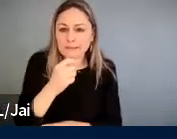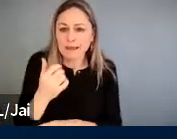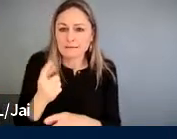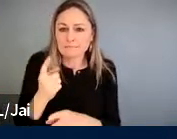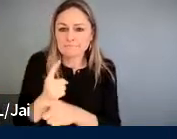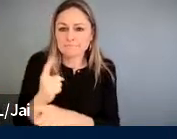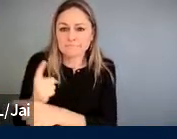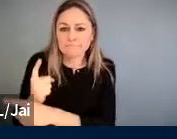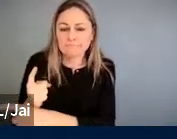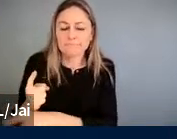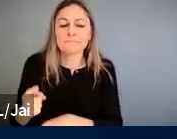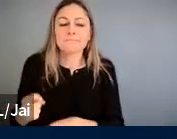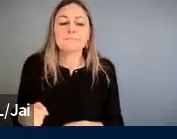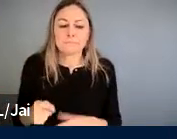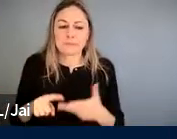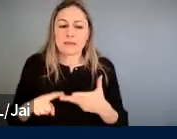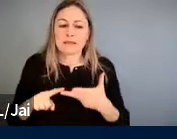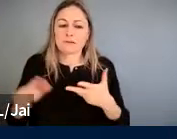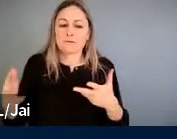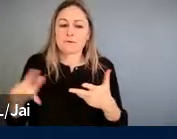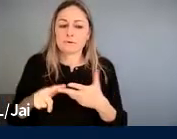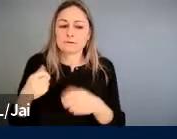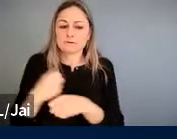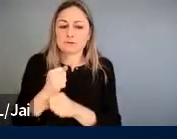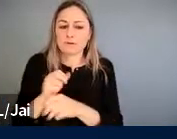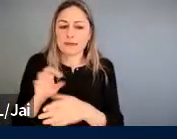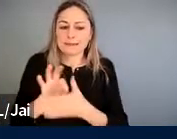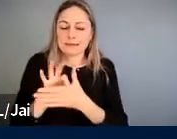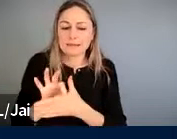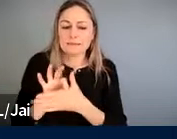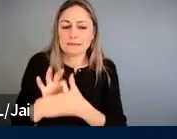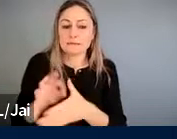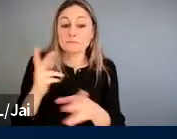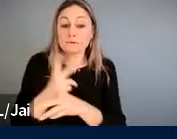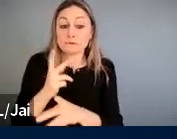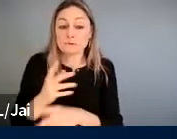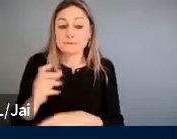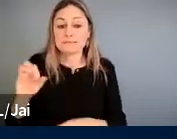help generate content, producing text images or other cob tent based on learned patterns to help